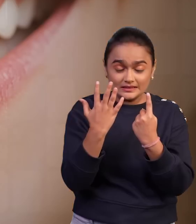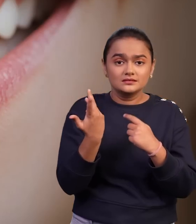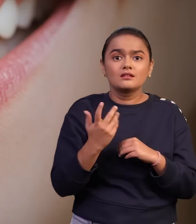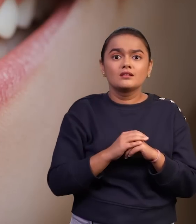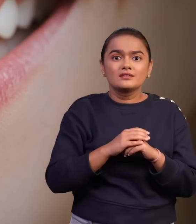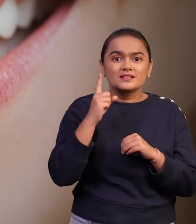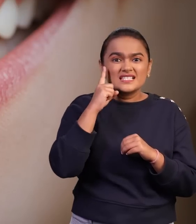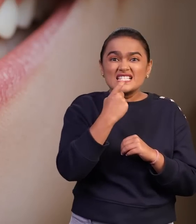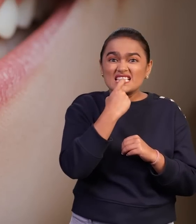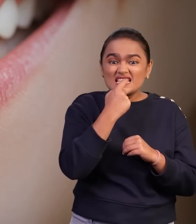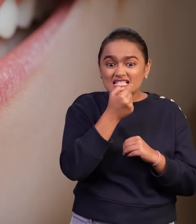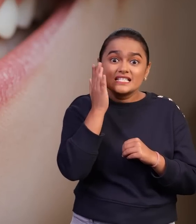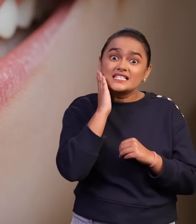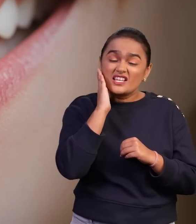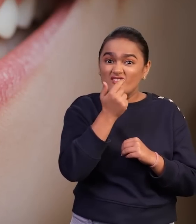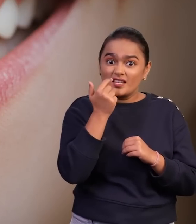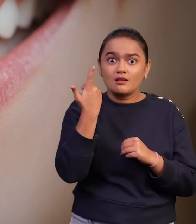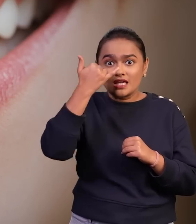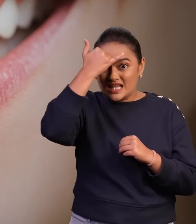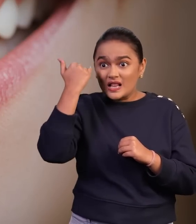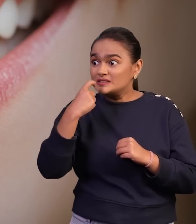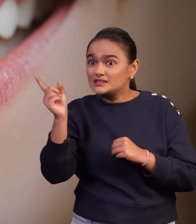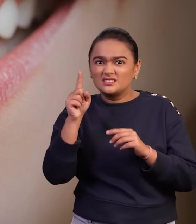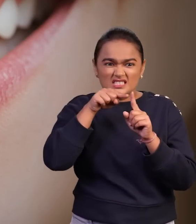6. Are whiter teeth stronger than yellow teeth?